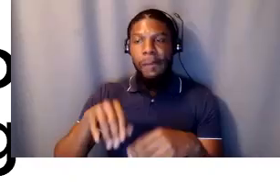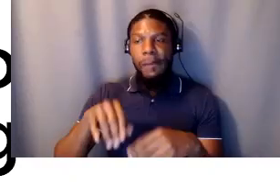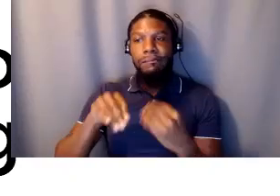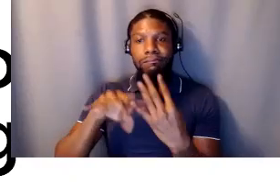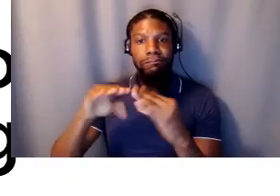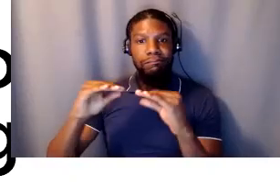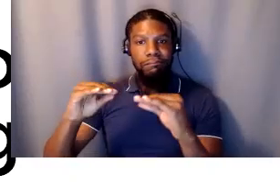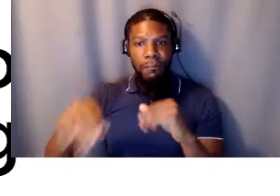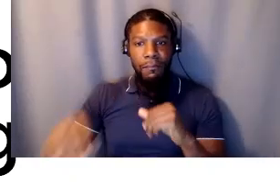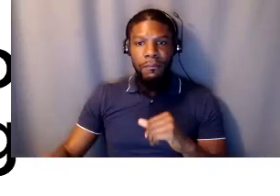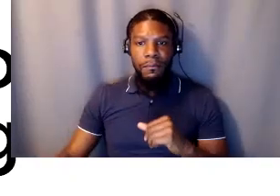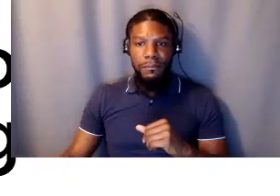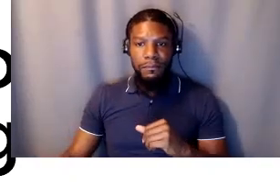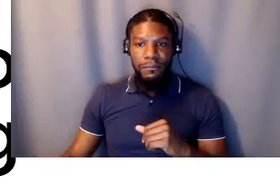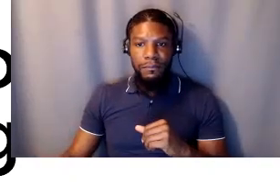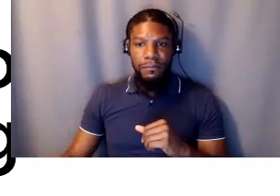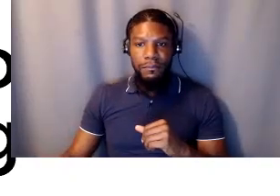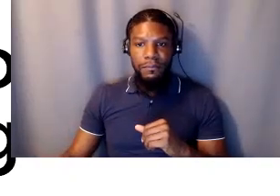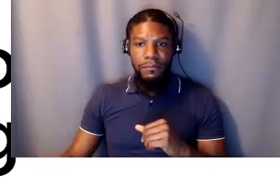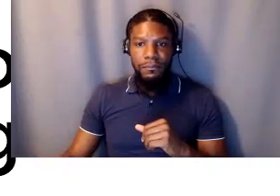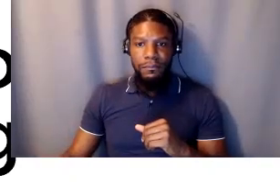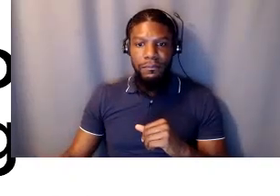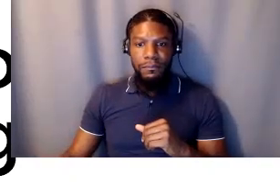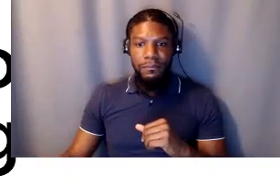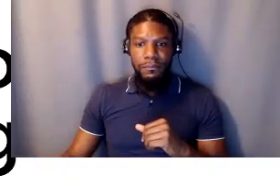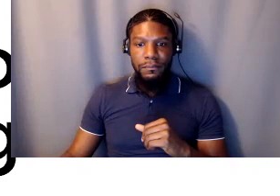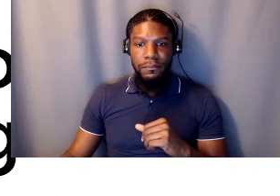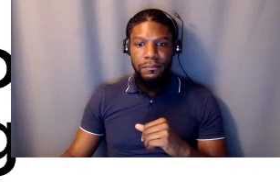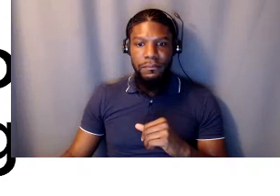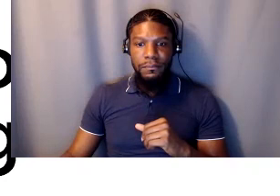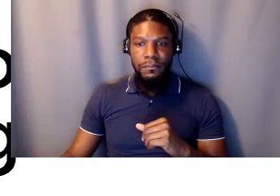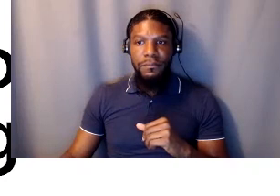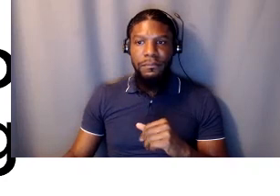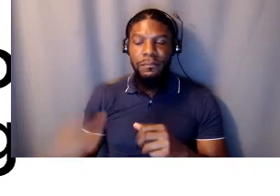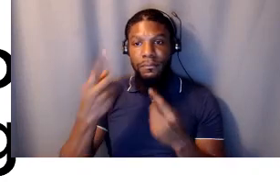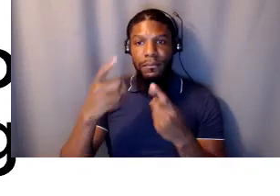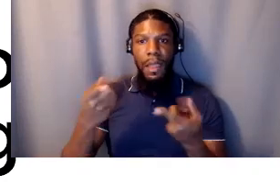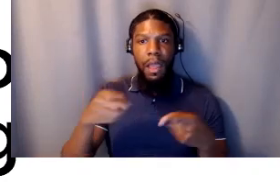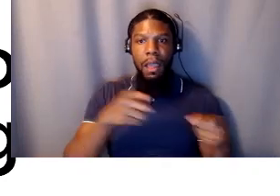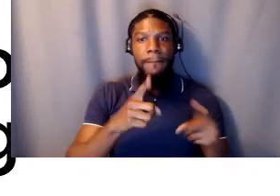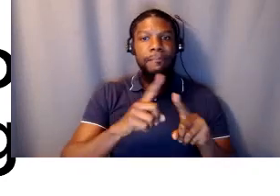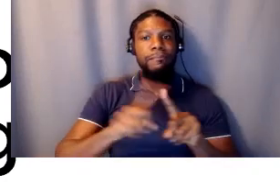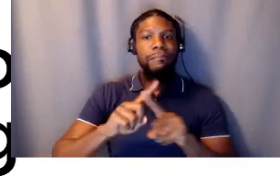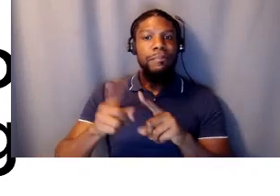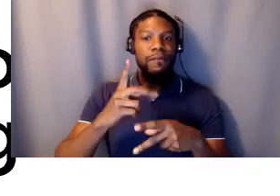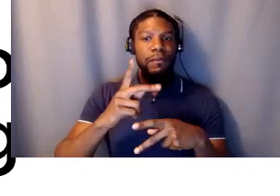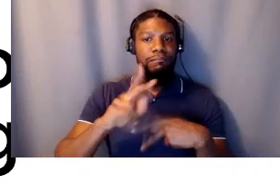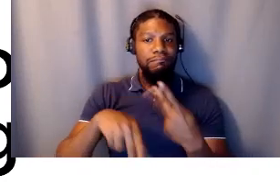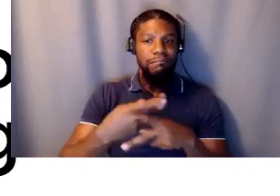but comes in multiple forms, especially in this day and age. But an important thing that it provides is it allows writers choices